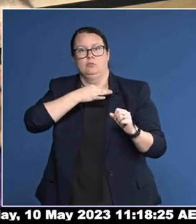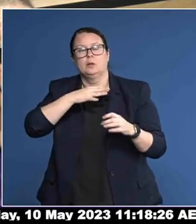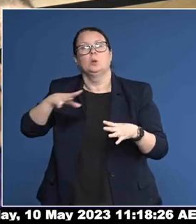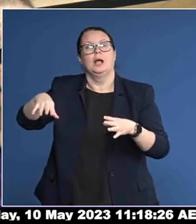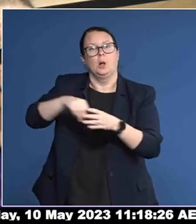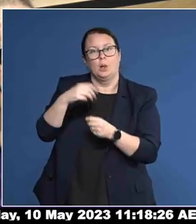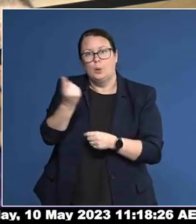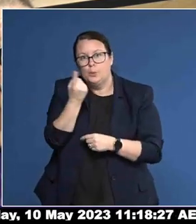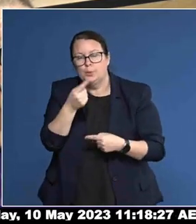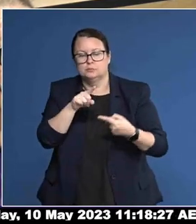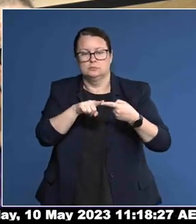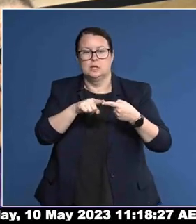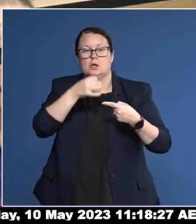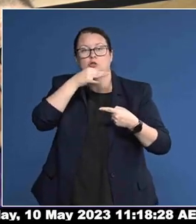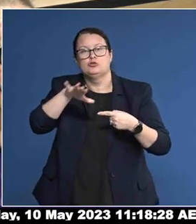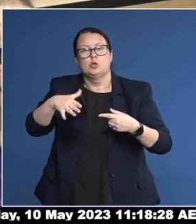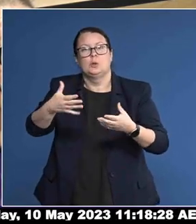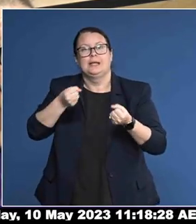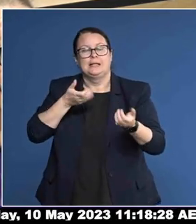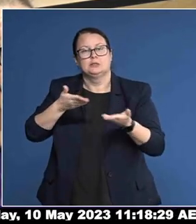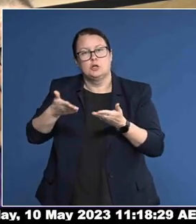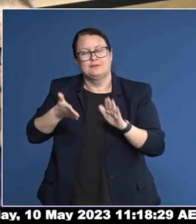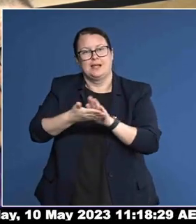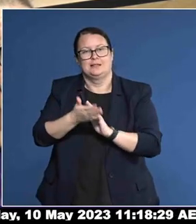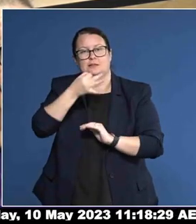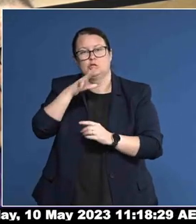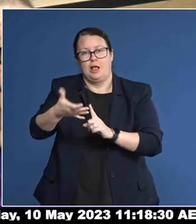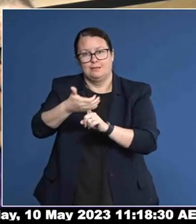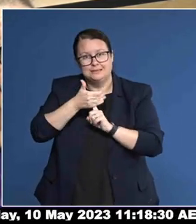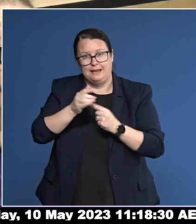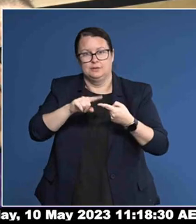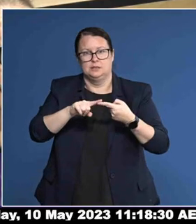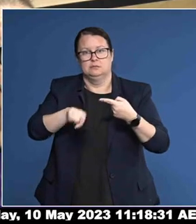received services from Child Safety, including those on a child protection order,